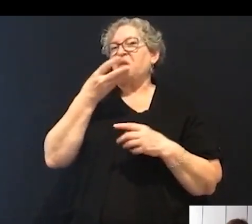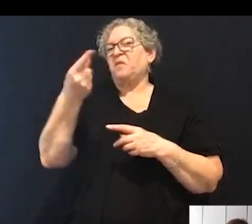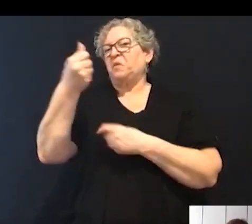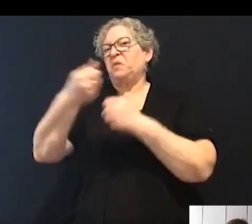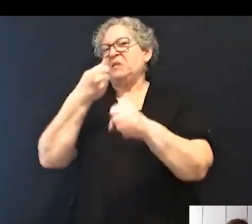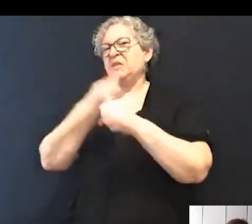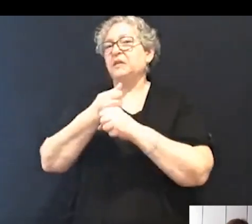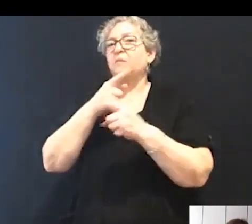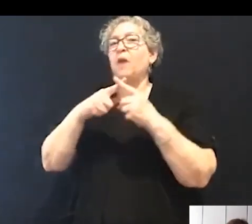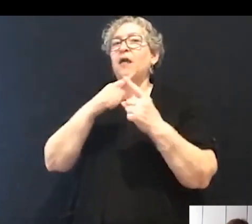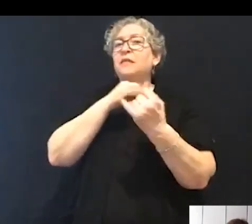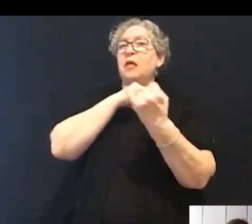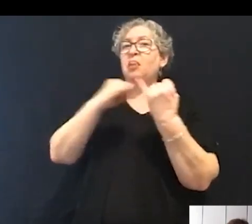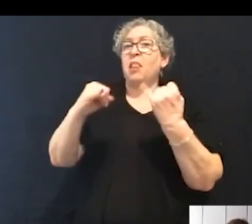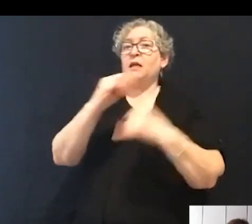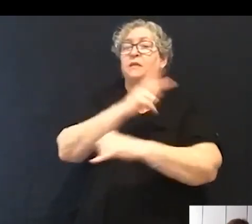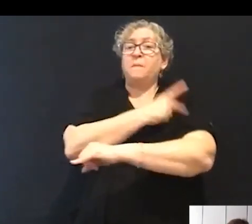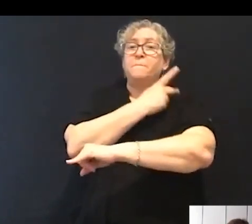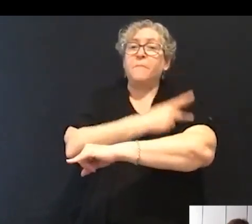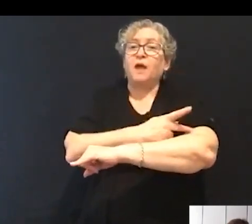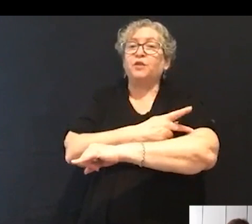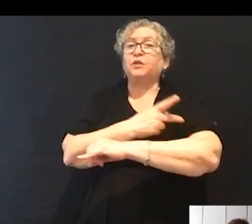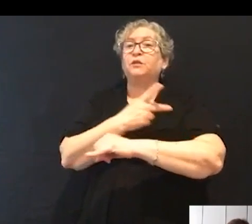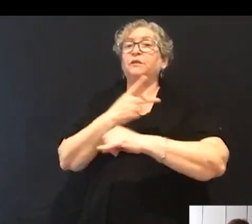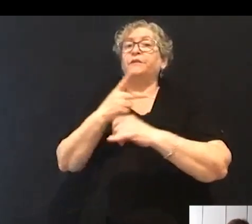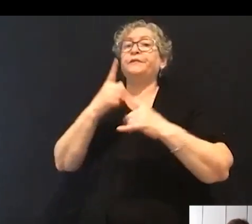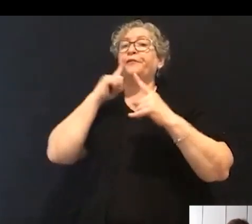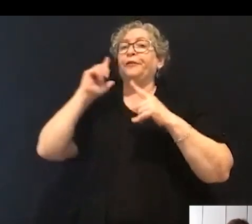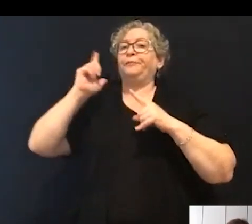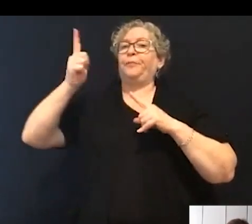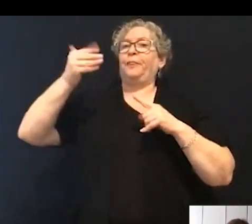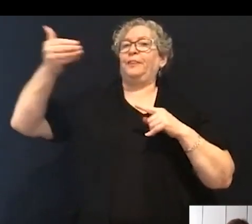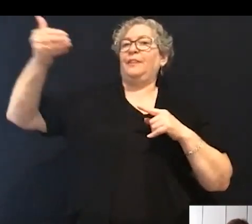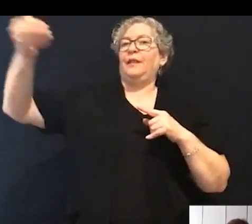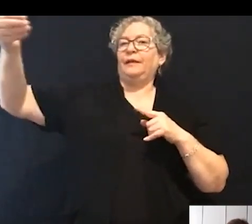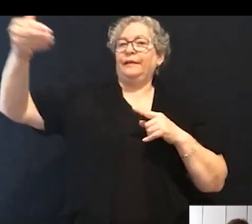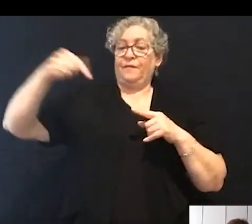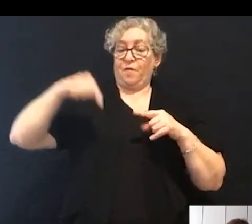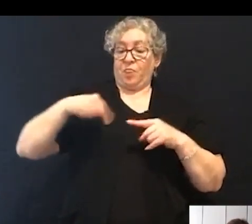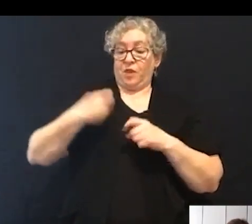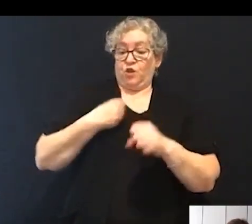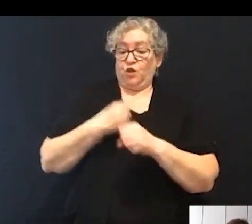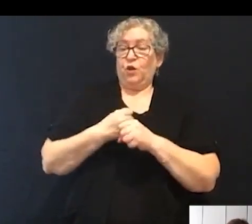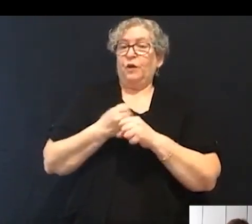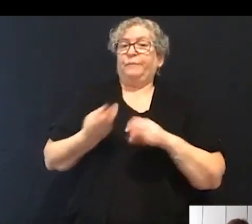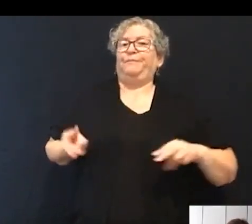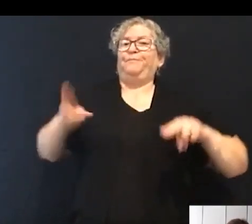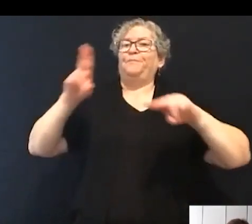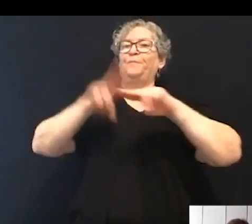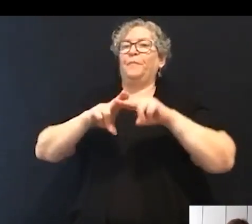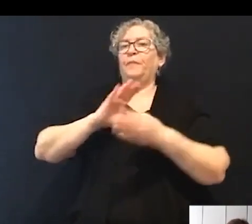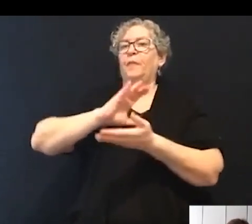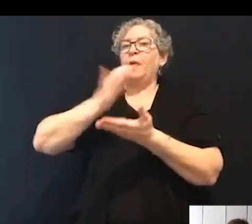And to have further readouts at the end of this year on the higher doses and longer follow up